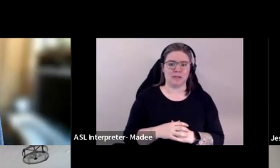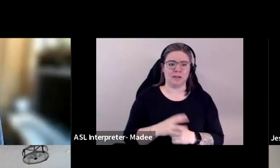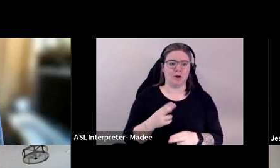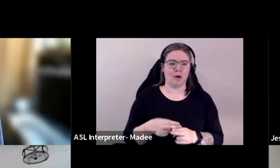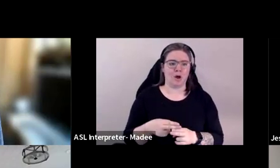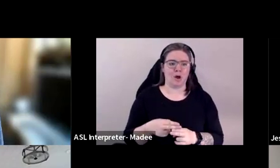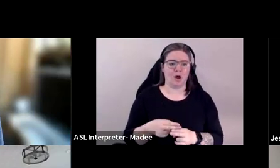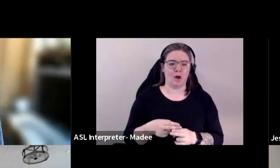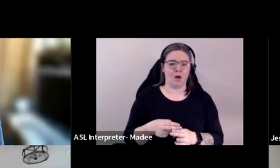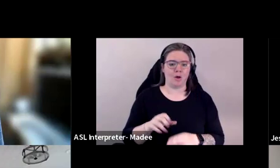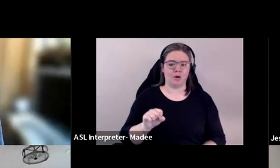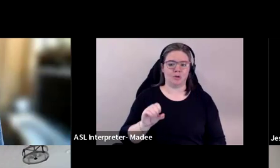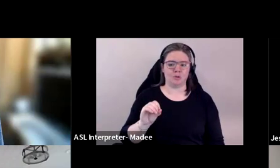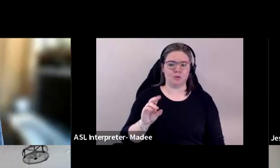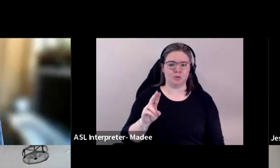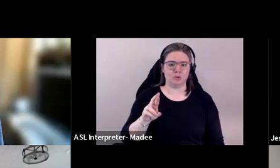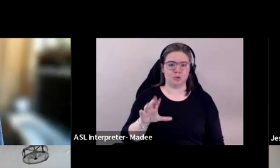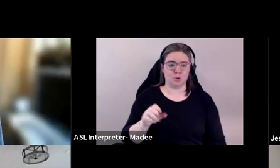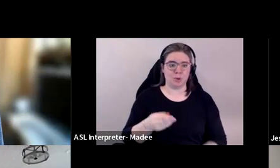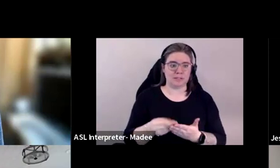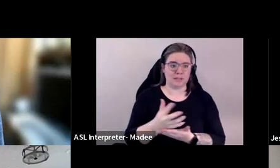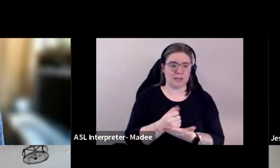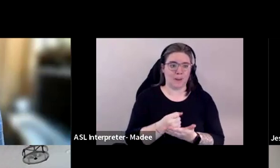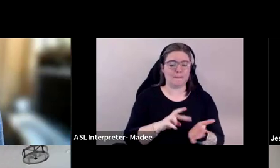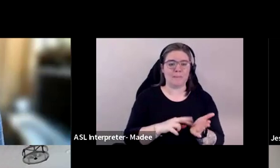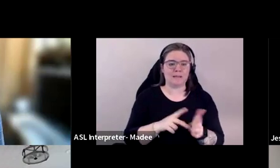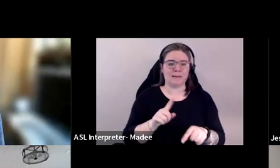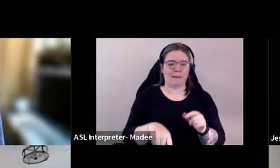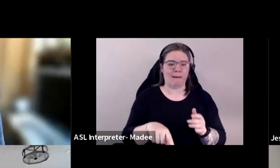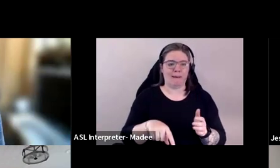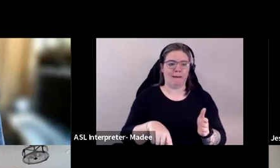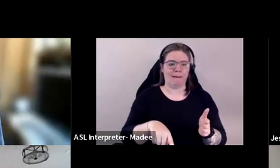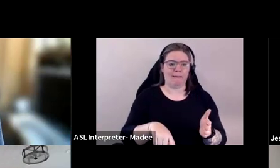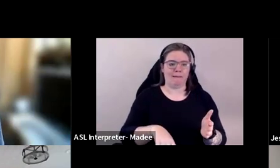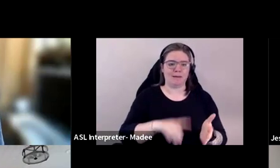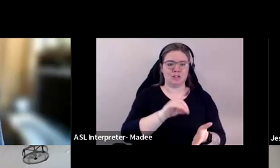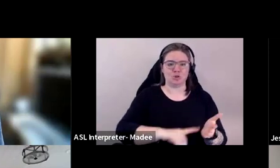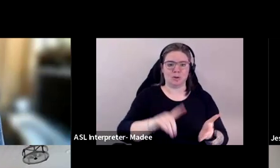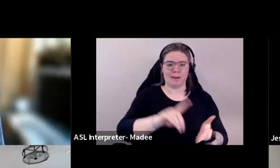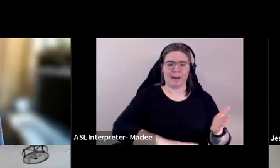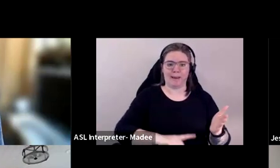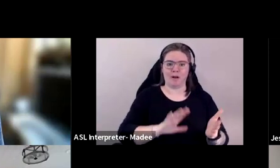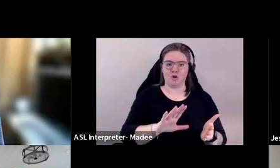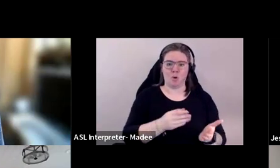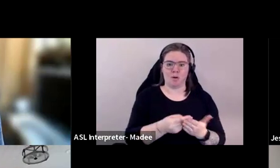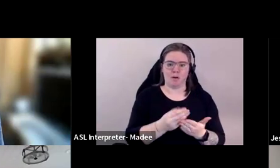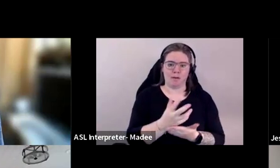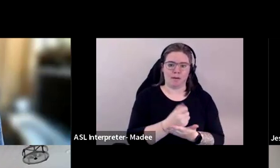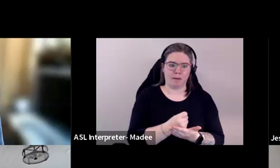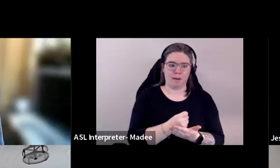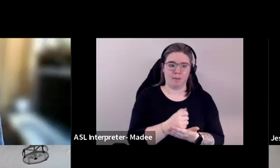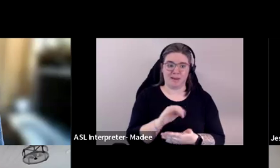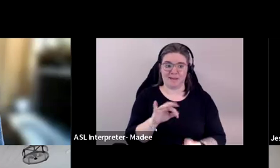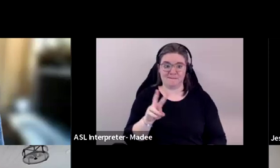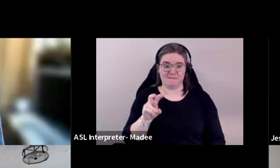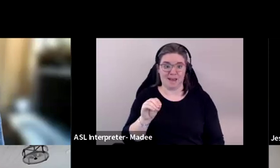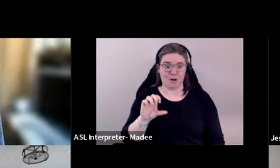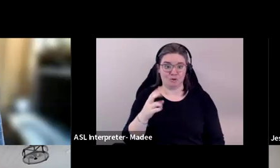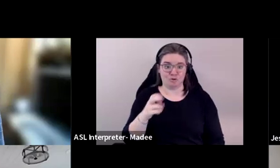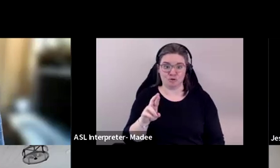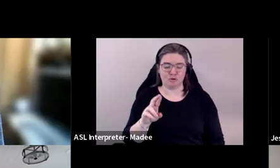Meri Helbig: so no longer can anyone discriminate against where what your source of income is? So if that's a voucher, they have to take it. They can't choose not to.